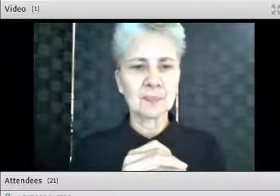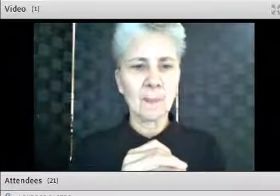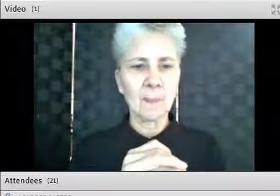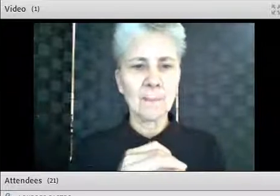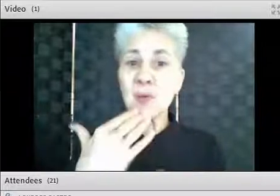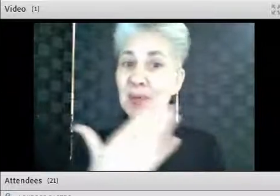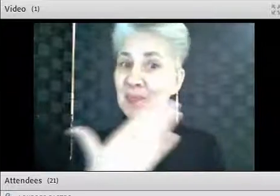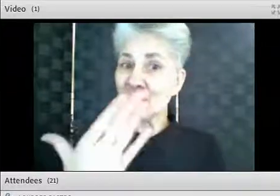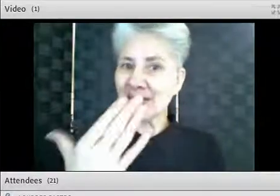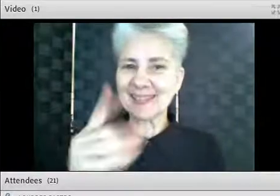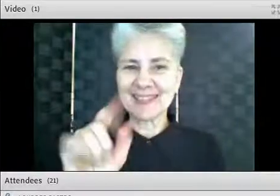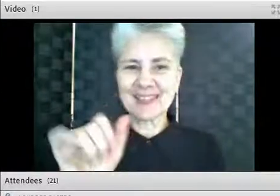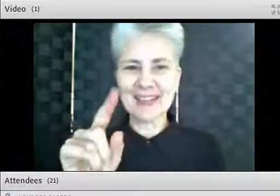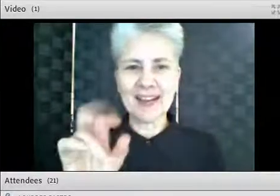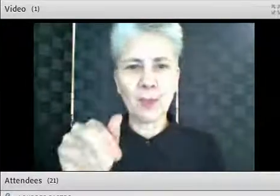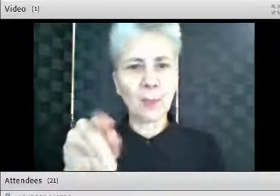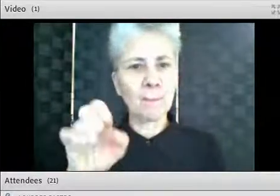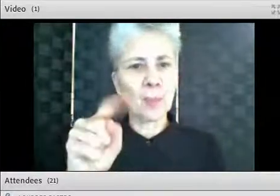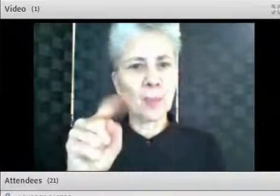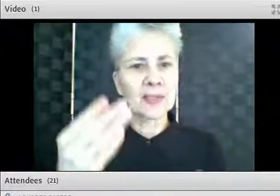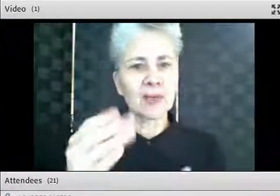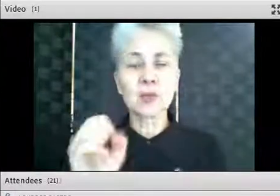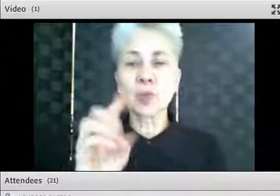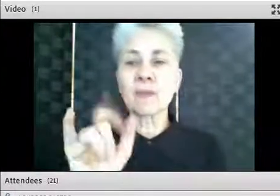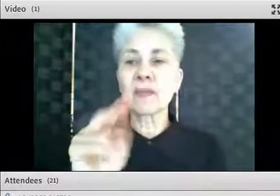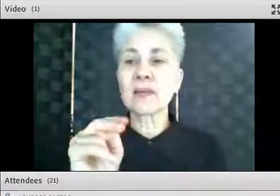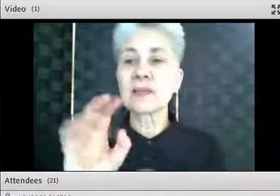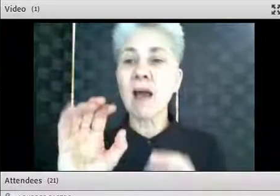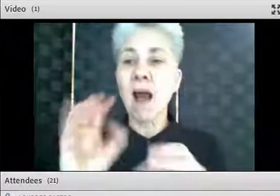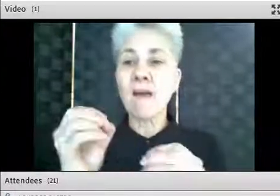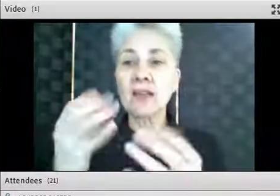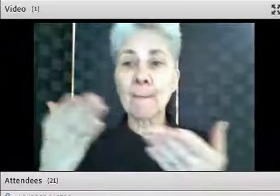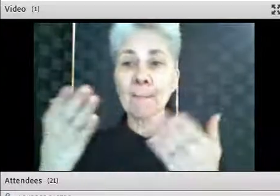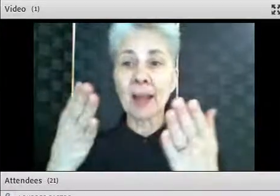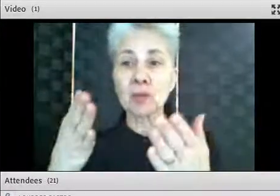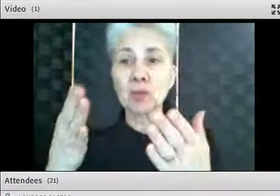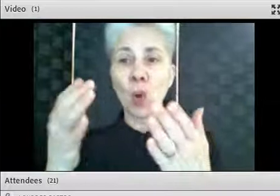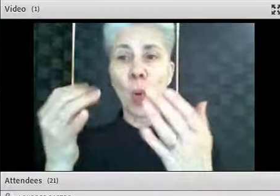I'm Taylor Post, SWFLN's office manager, and I would like to welcome you all to today's webinar,